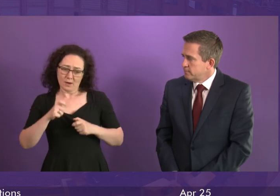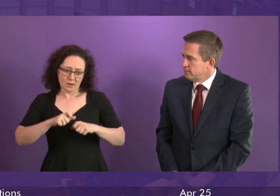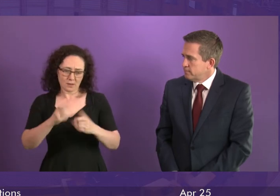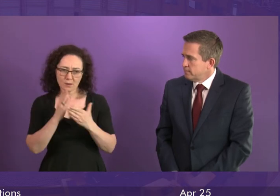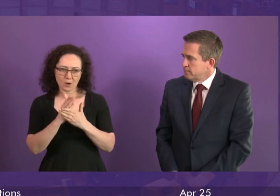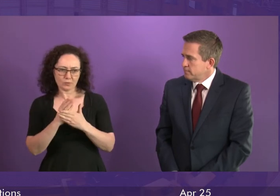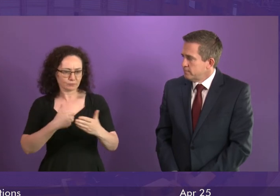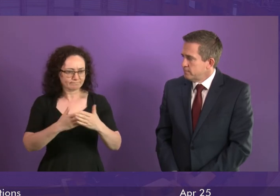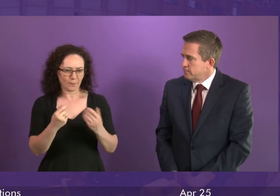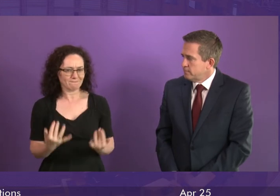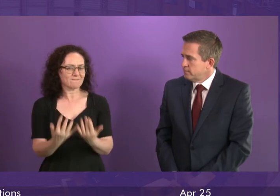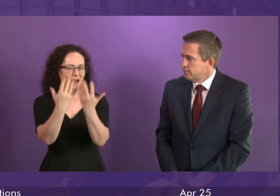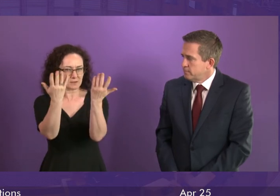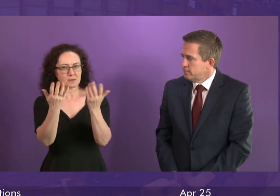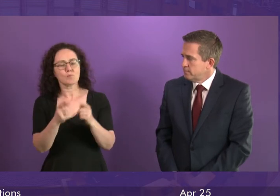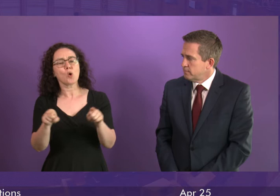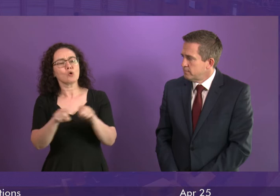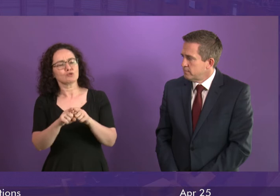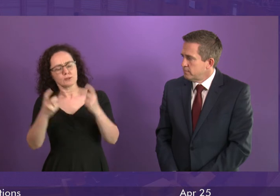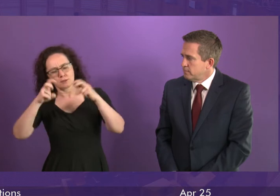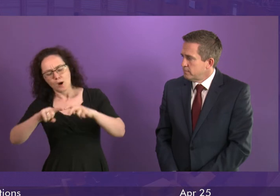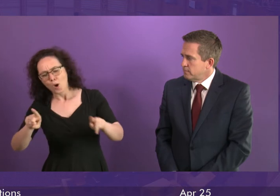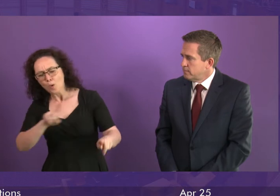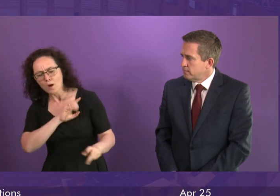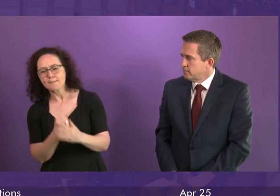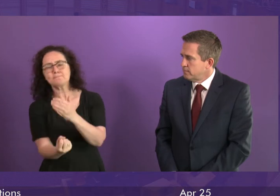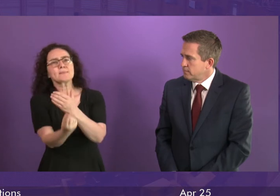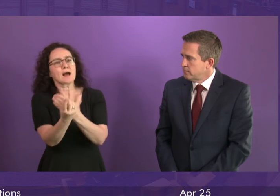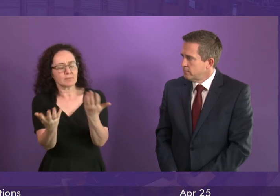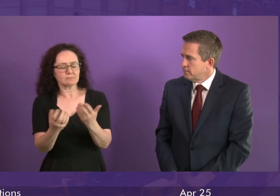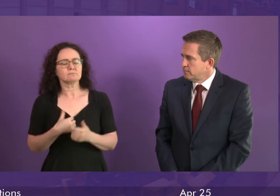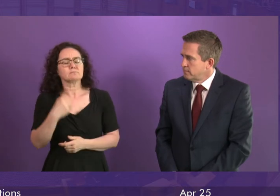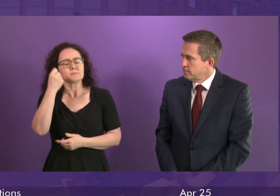consider the causes. I understand that the incident in Moray is